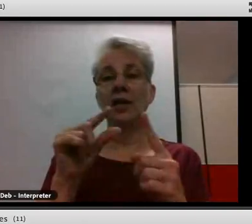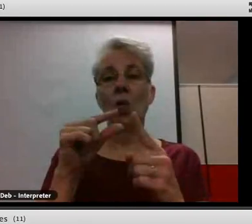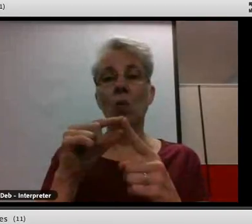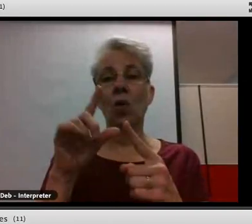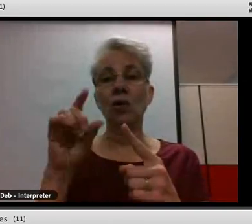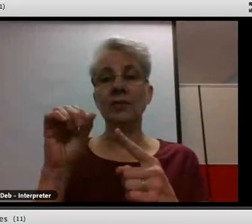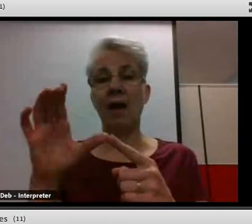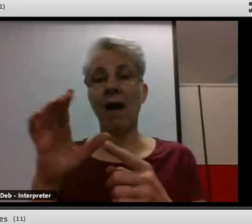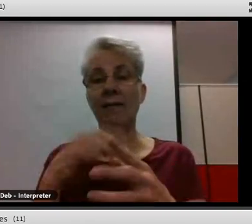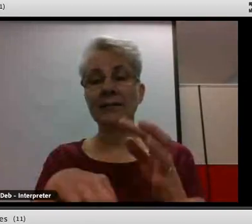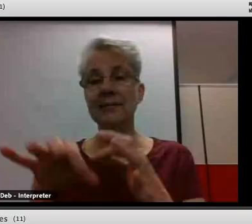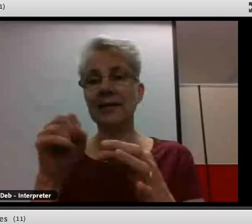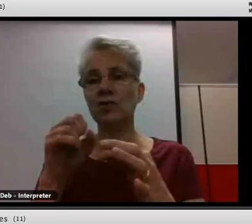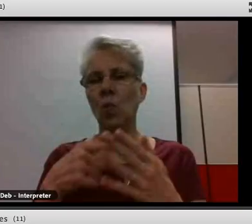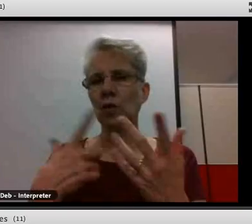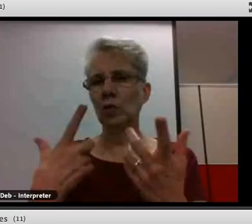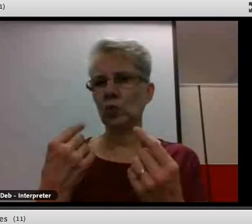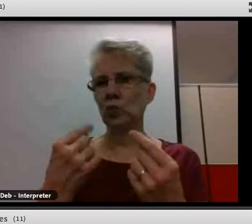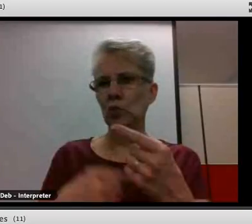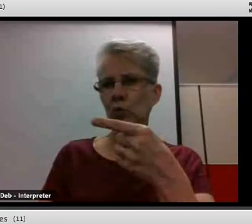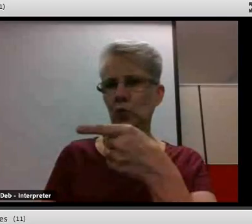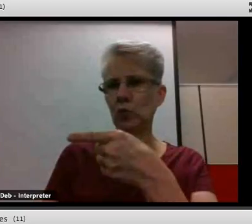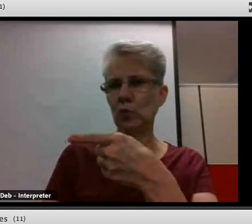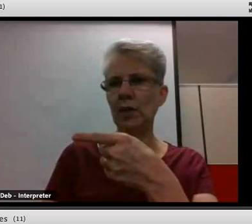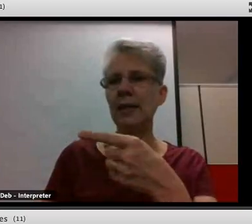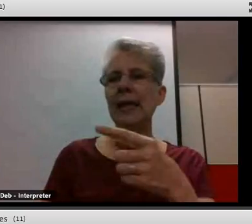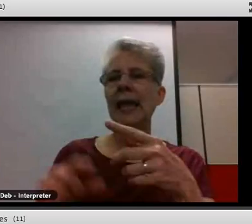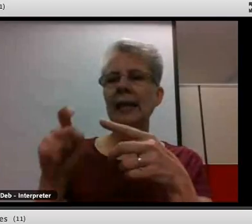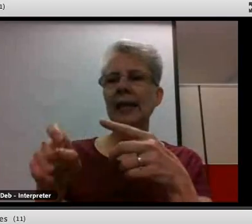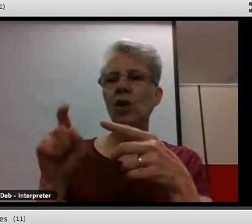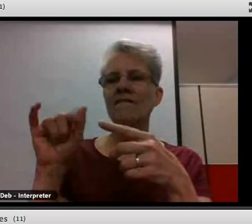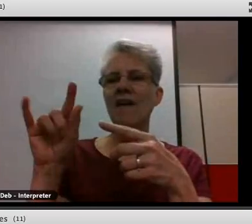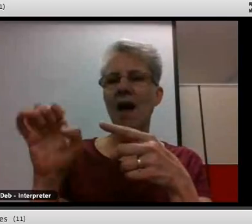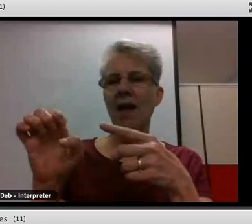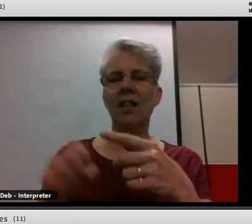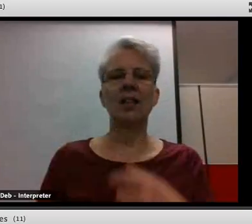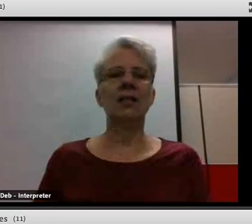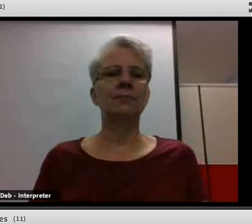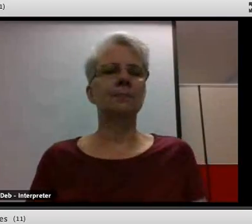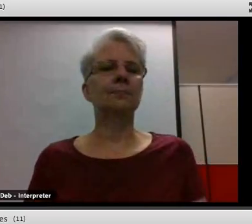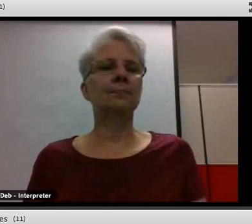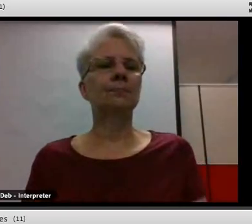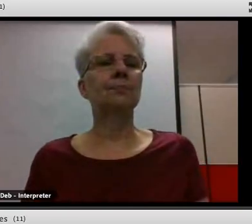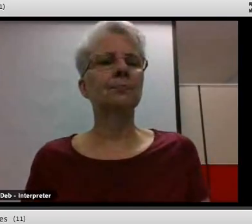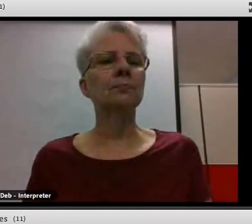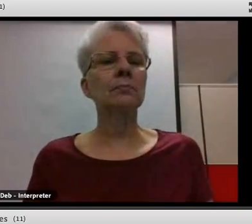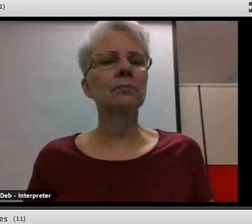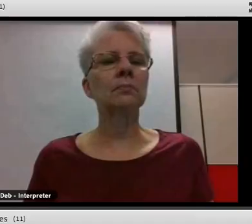But, again, the font size and color should be adjustable. And, again, I think there's things you can do